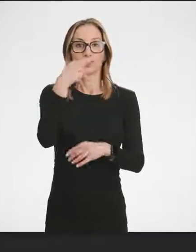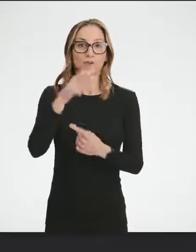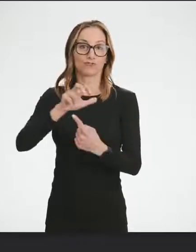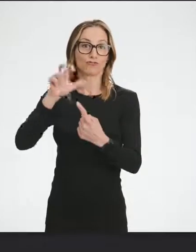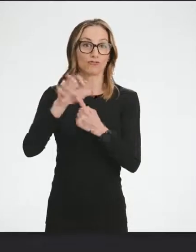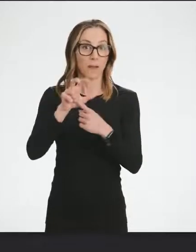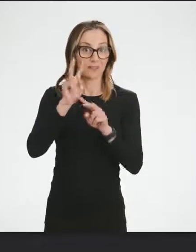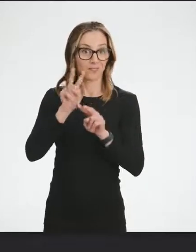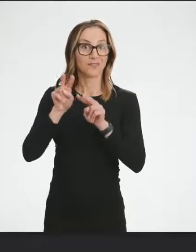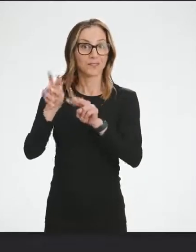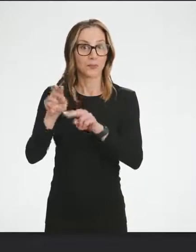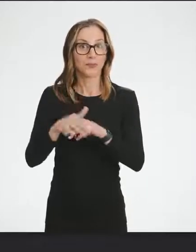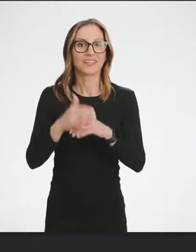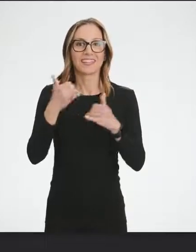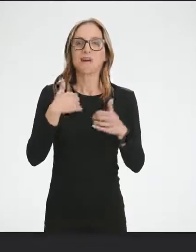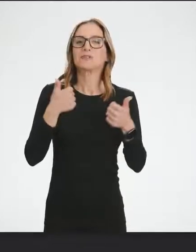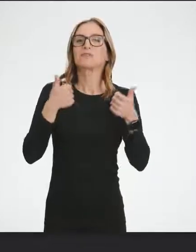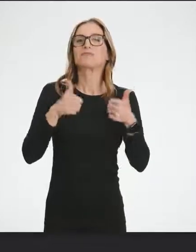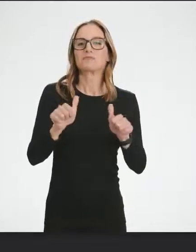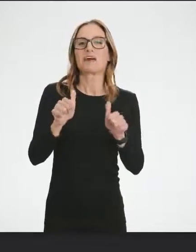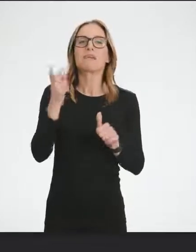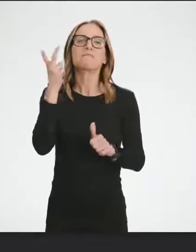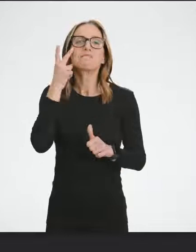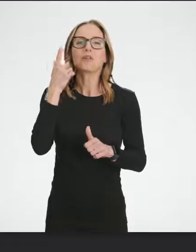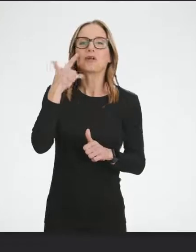And then, we can try it out in the interactive preview.